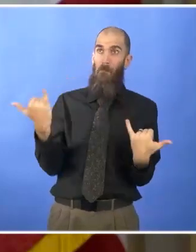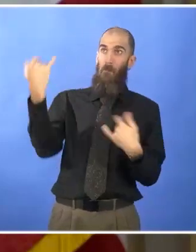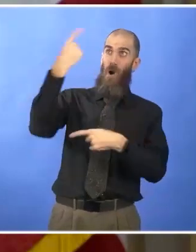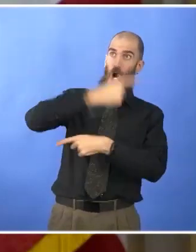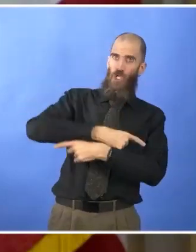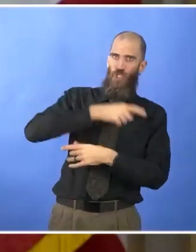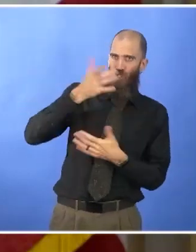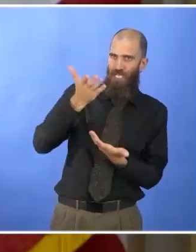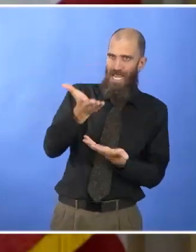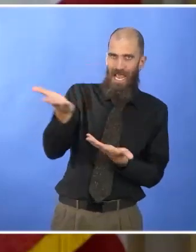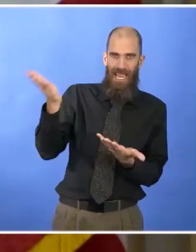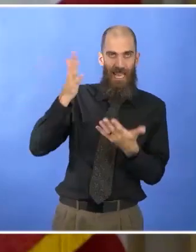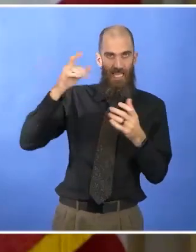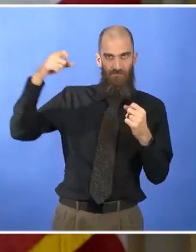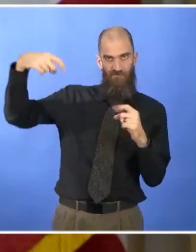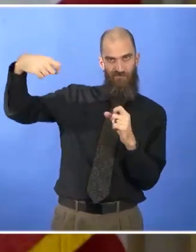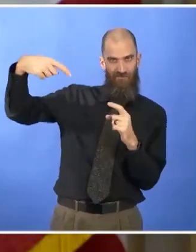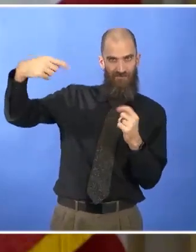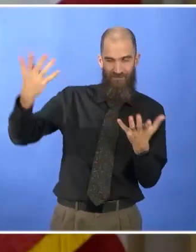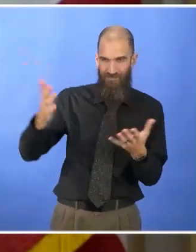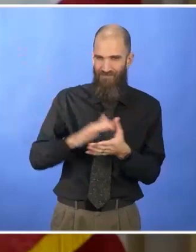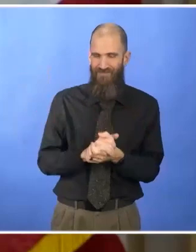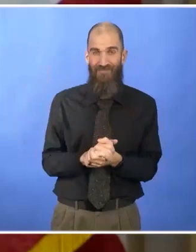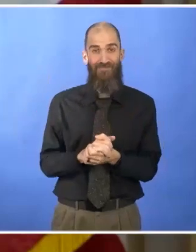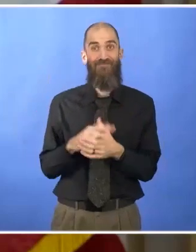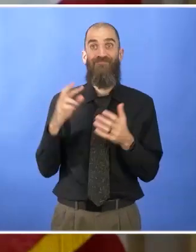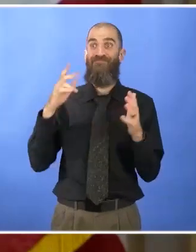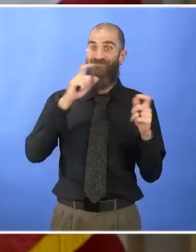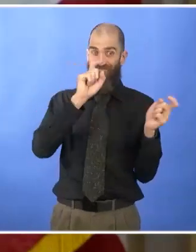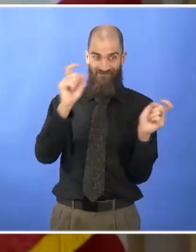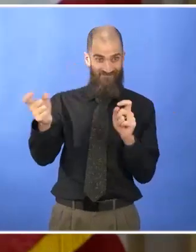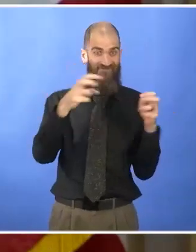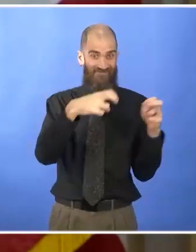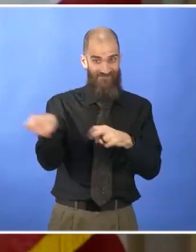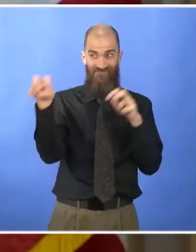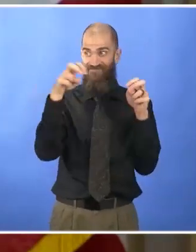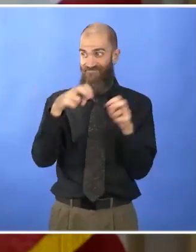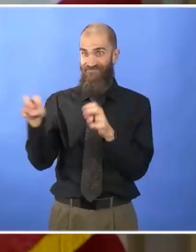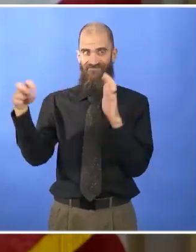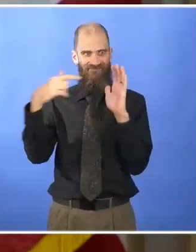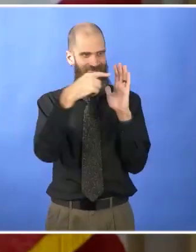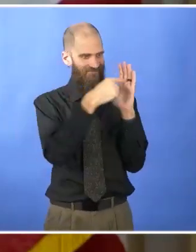RULES NEED TO BE REVISED AND SOME ARE SIMPLY NO LONGER RELEVANT.